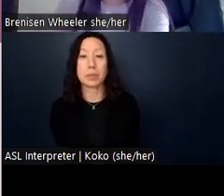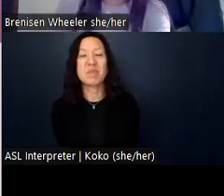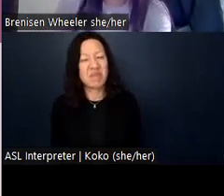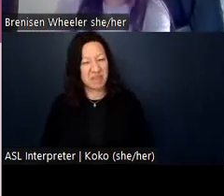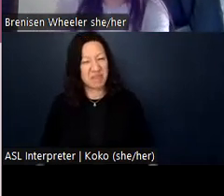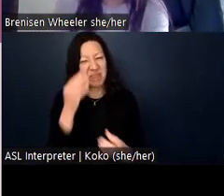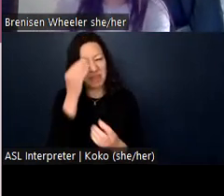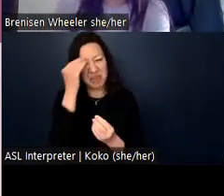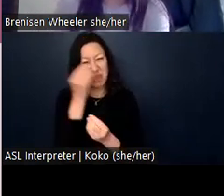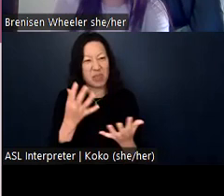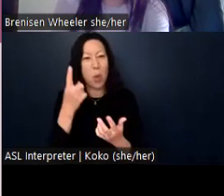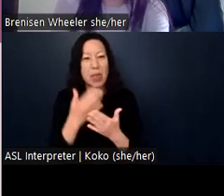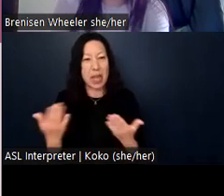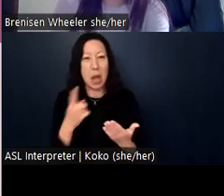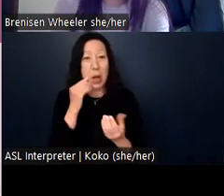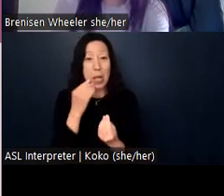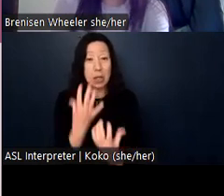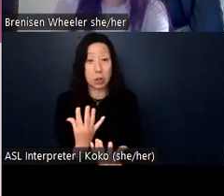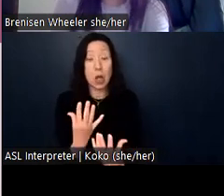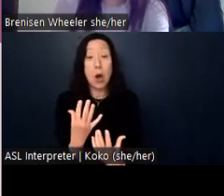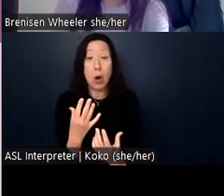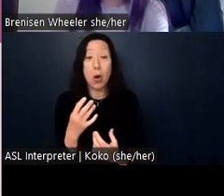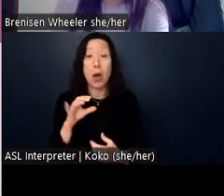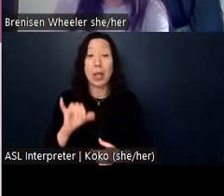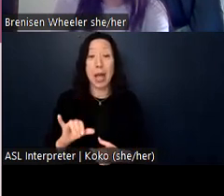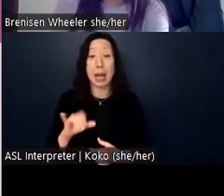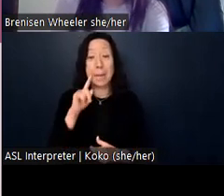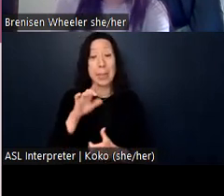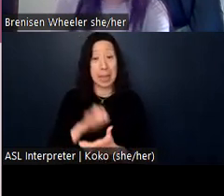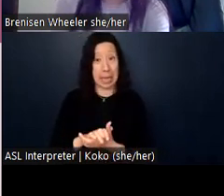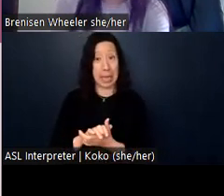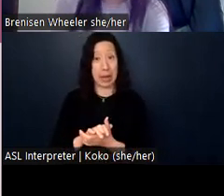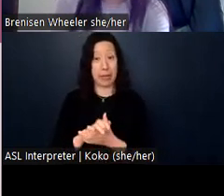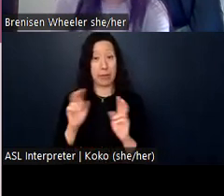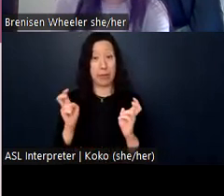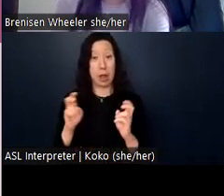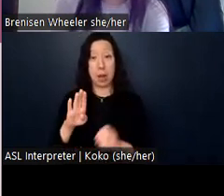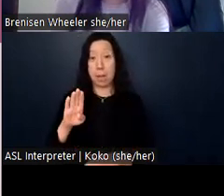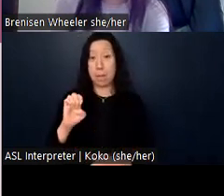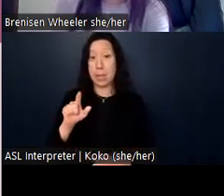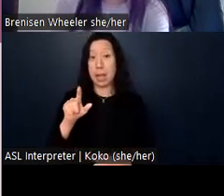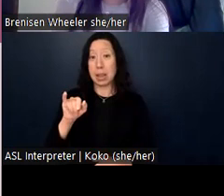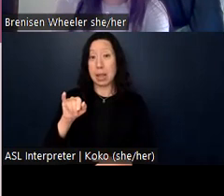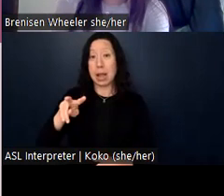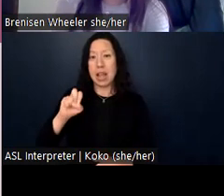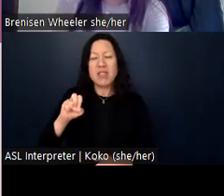is that how underrated. it is of saying, I believe you, and because a lot of times survivors